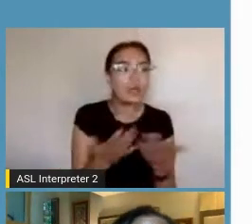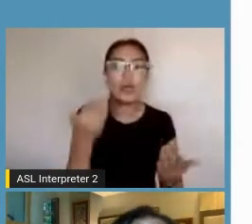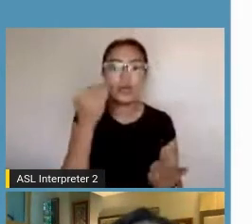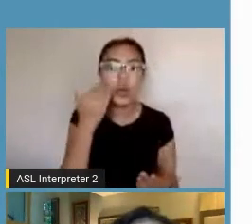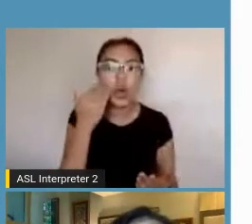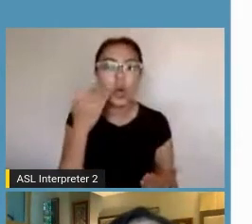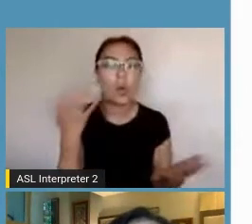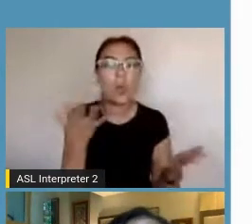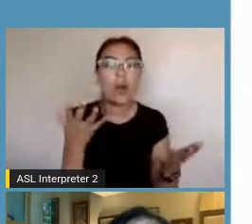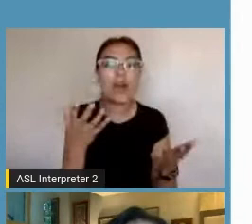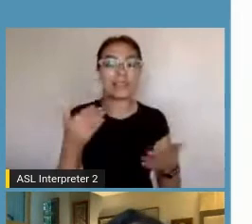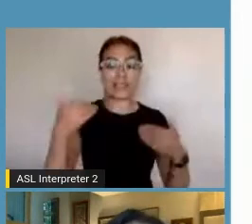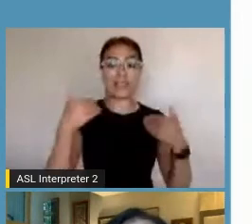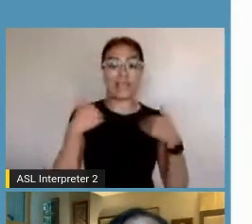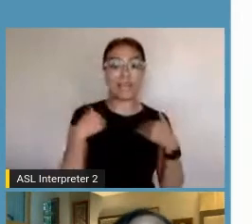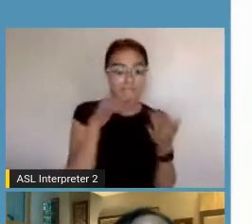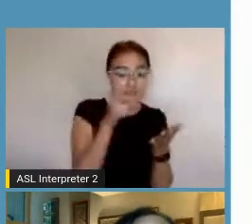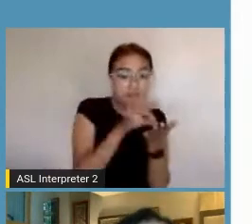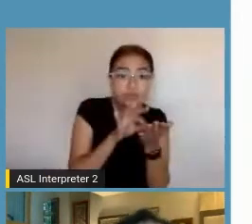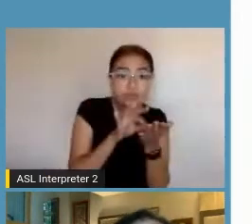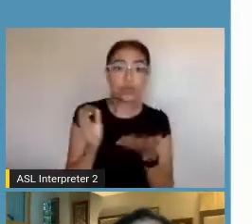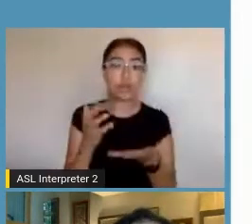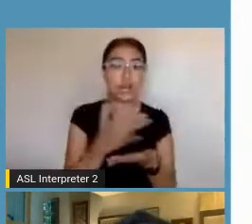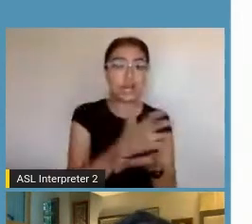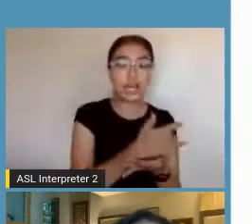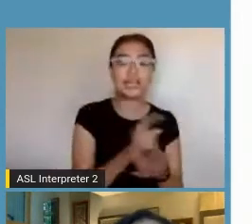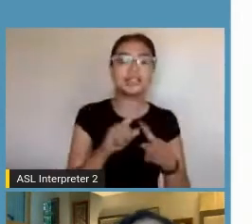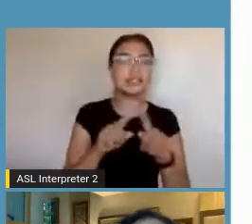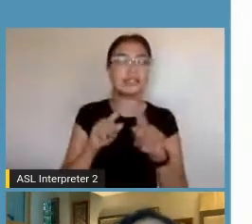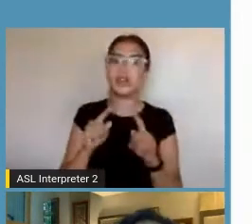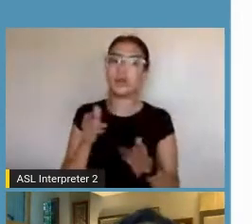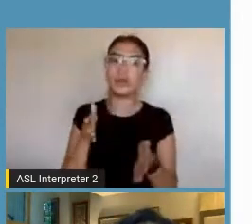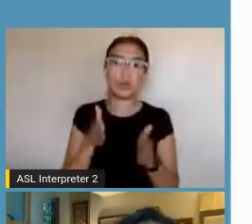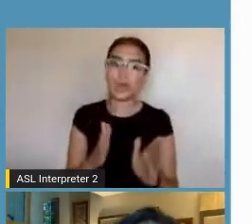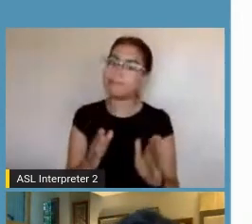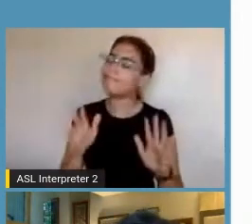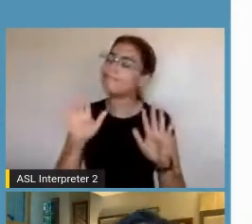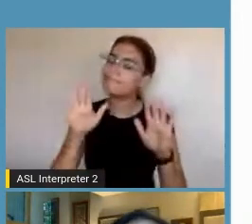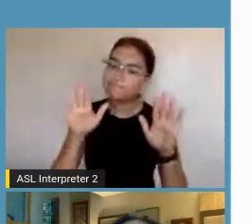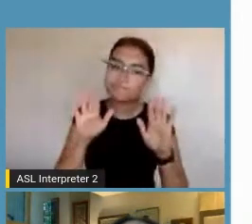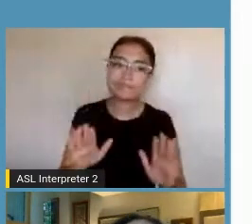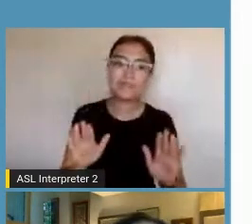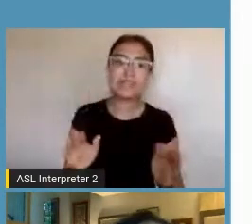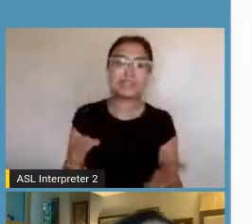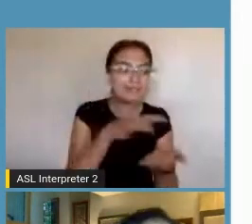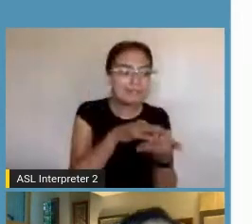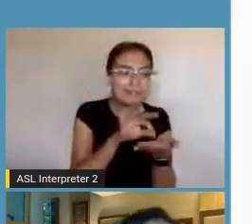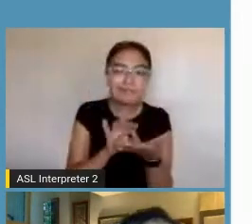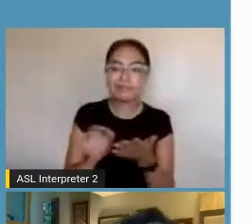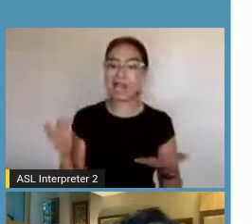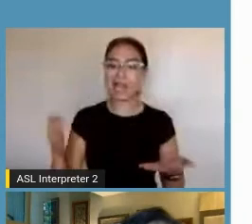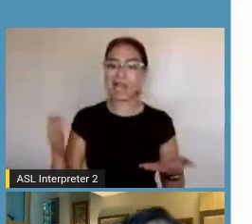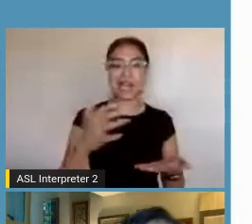another great way to curate across institutions or across departments and a great way to aggregate